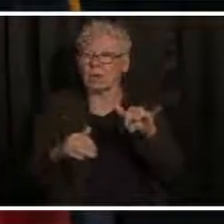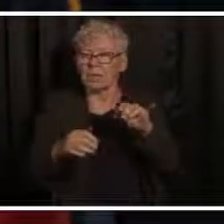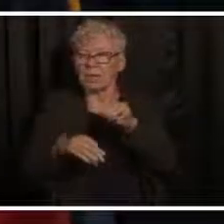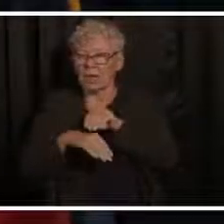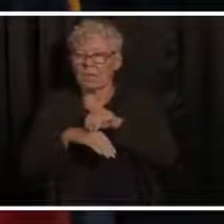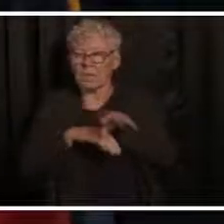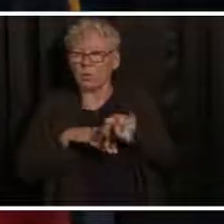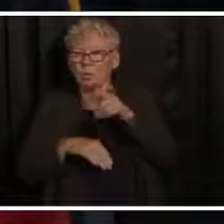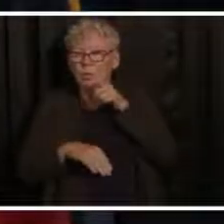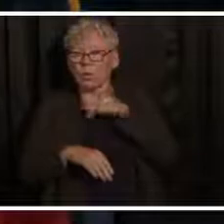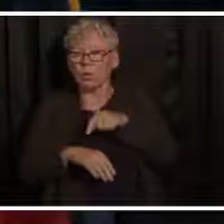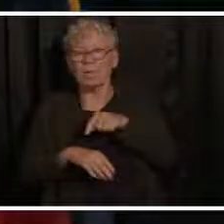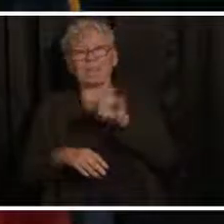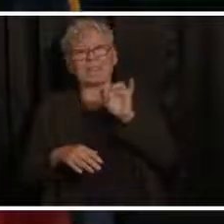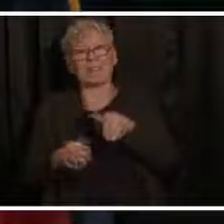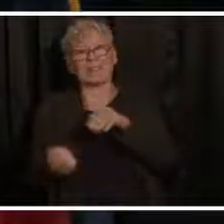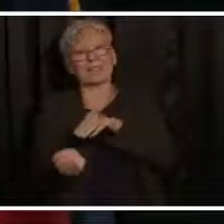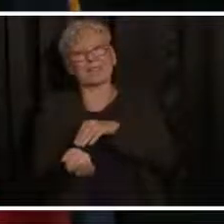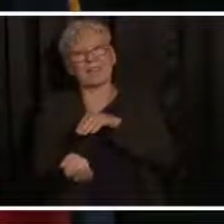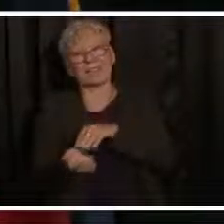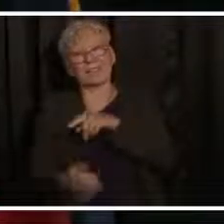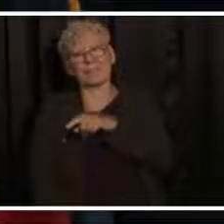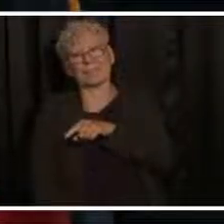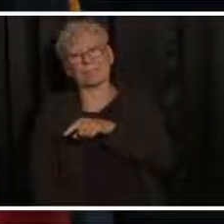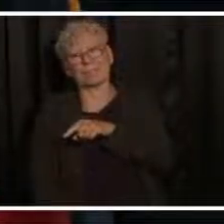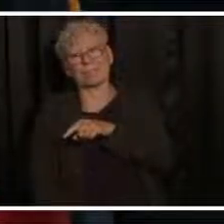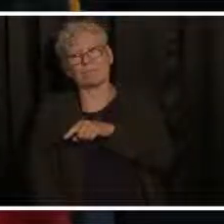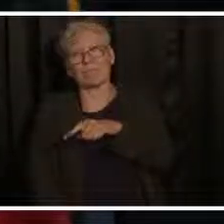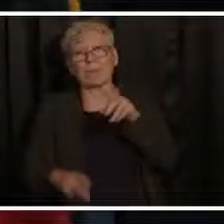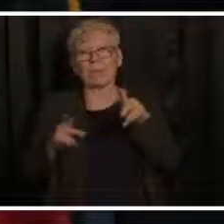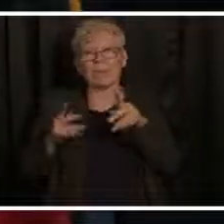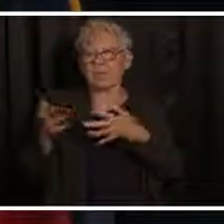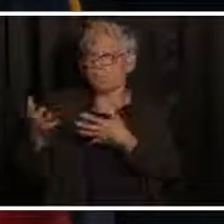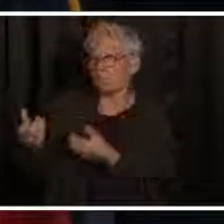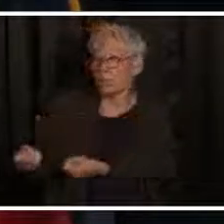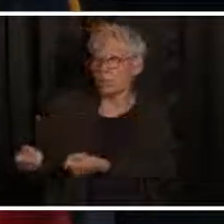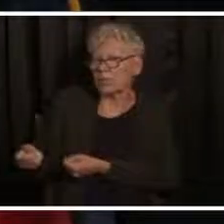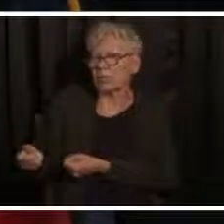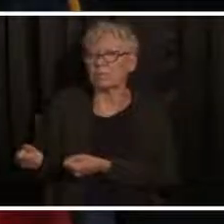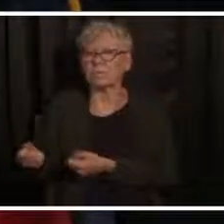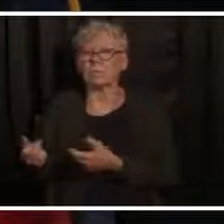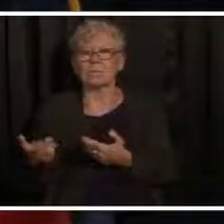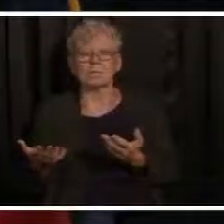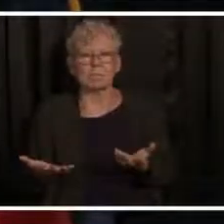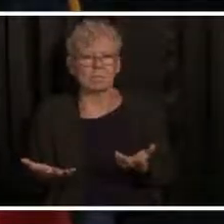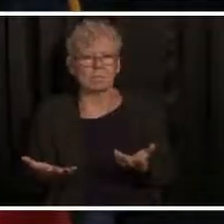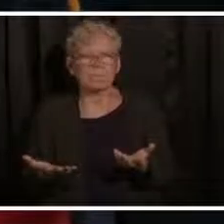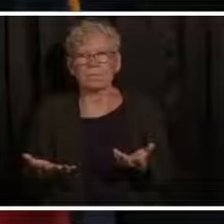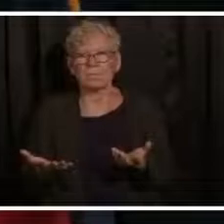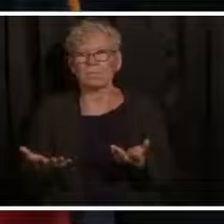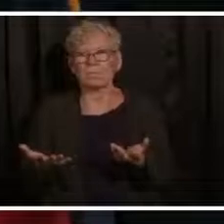to your patients. pediatricians reaching out to your your patients and telling you the importance of this Um those who